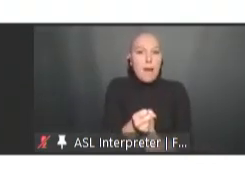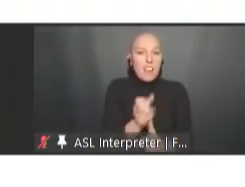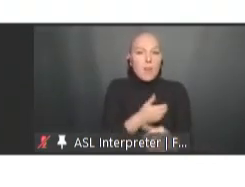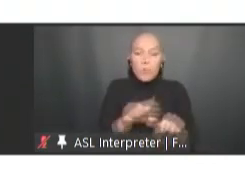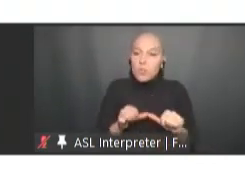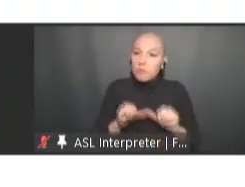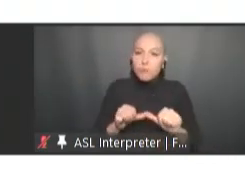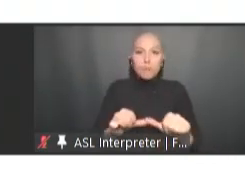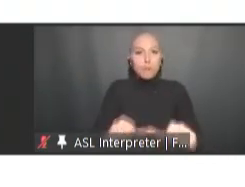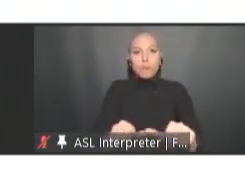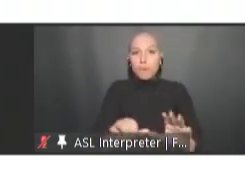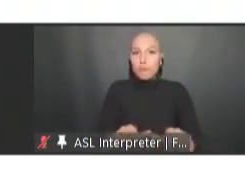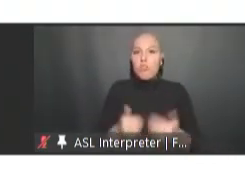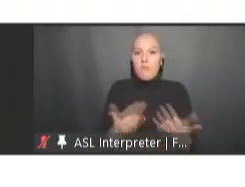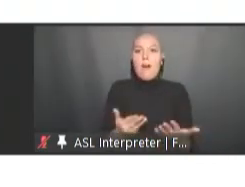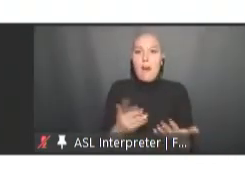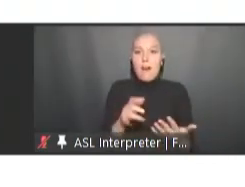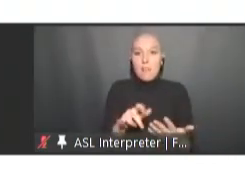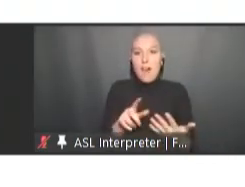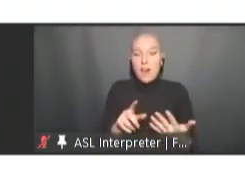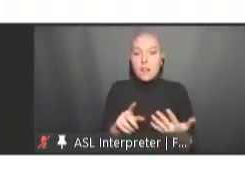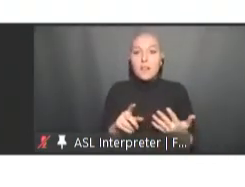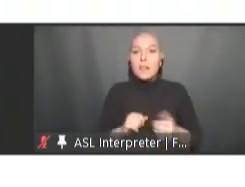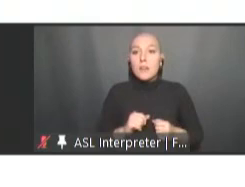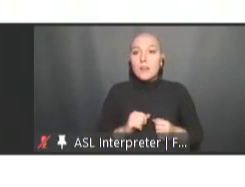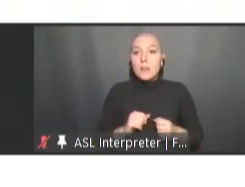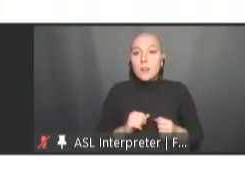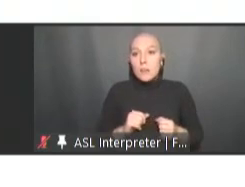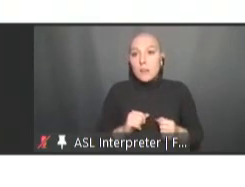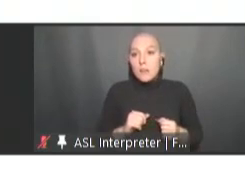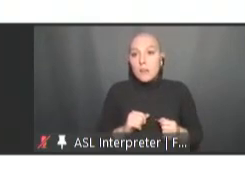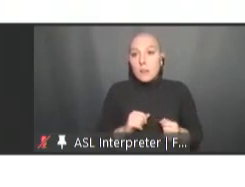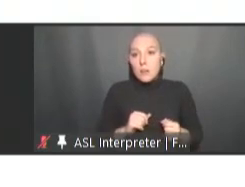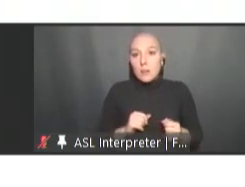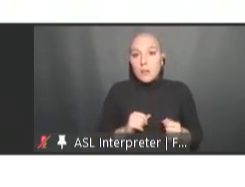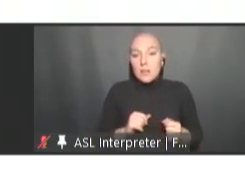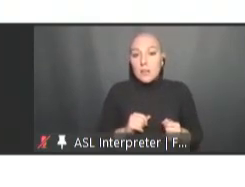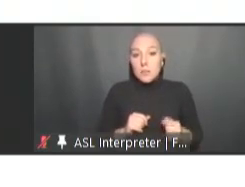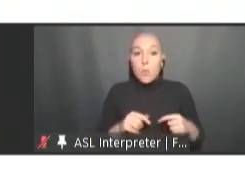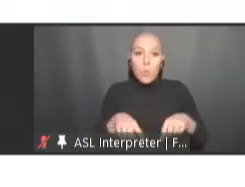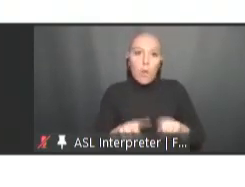as we continue to work on getting the country vaccinated. Next, please.